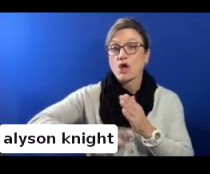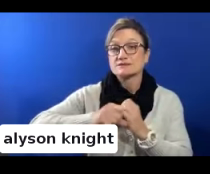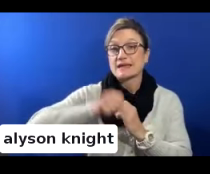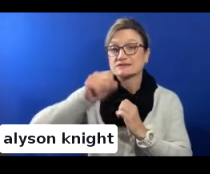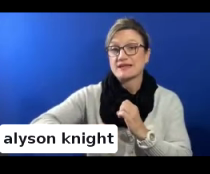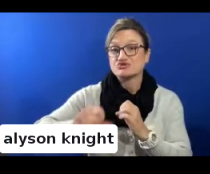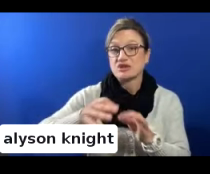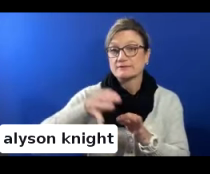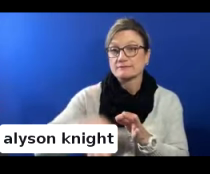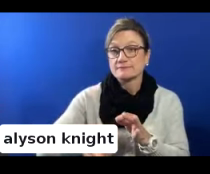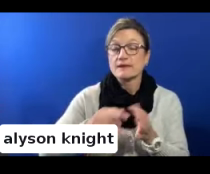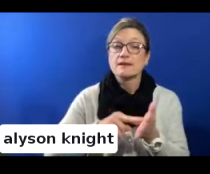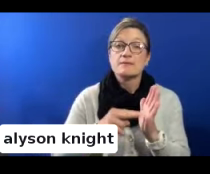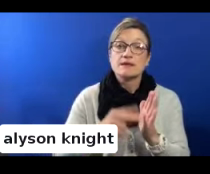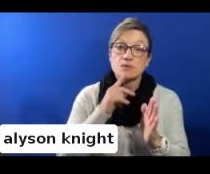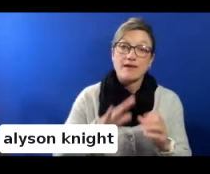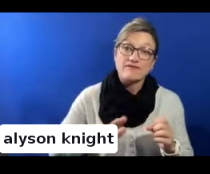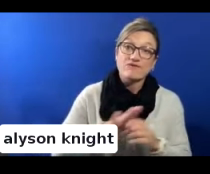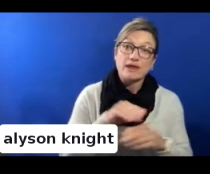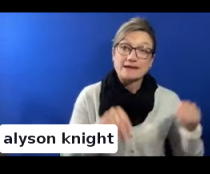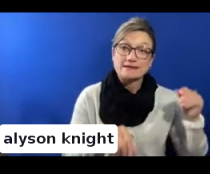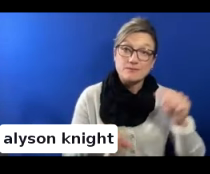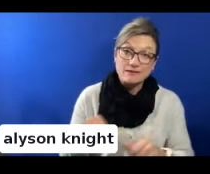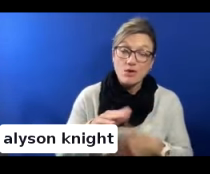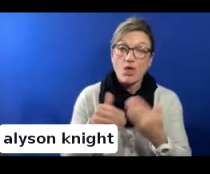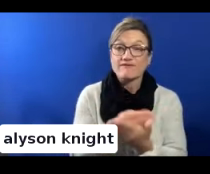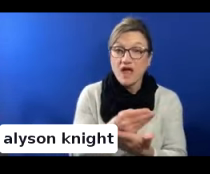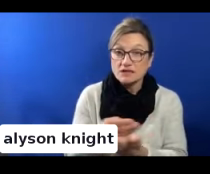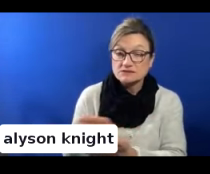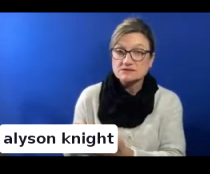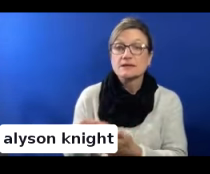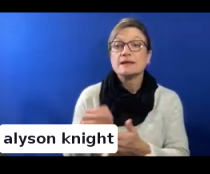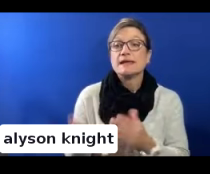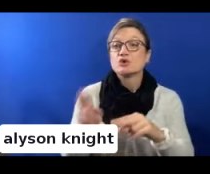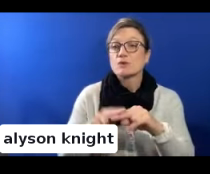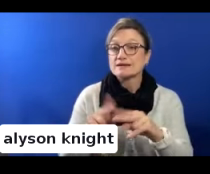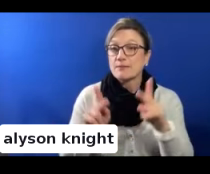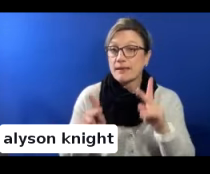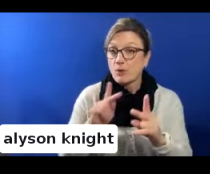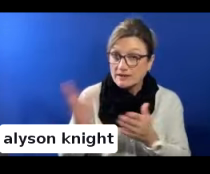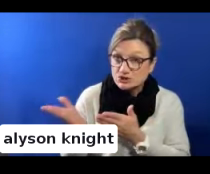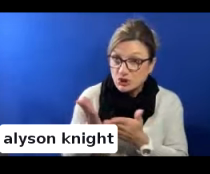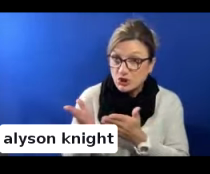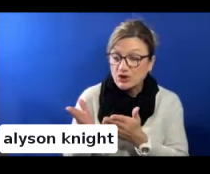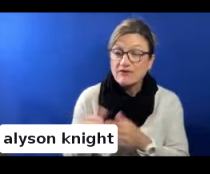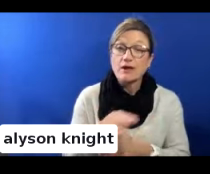This will allow us to fully expense the funds and increase the number of people served from 30 to 38, let’s say.